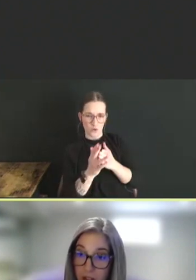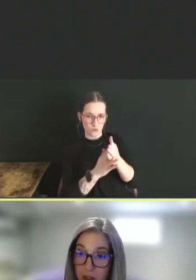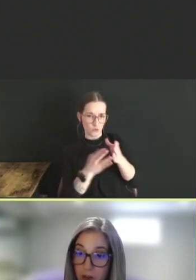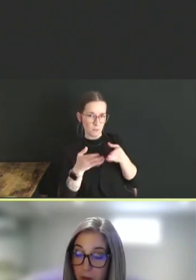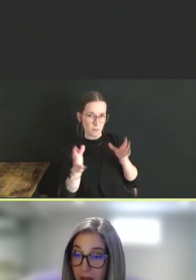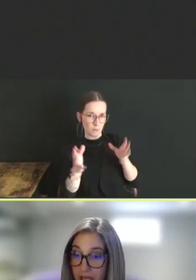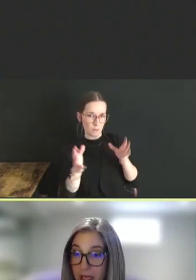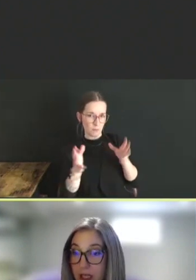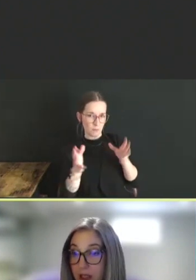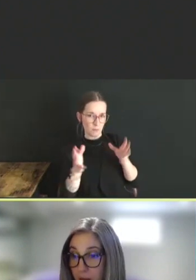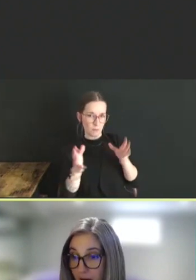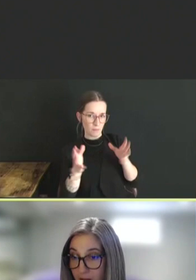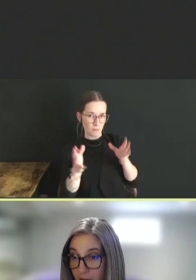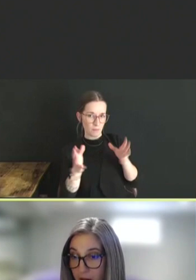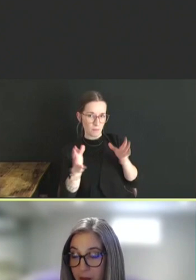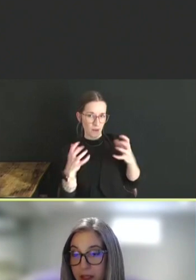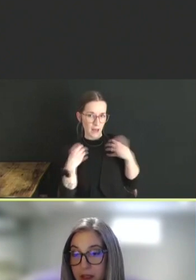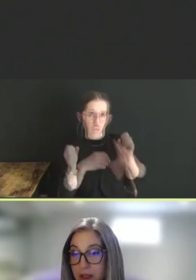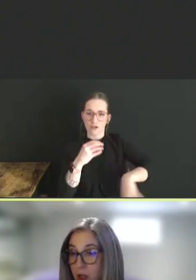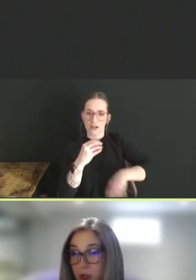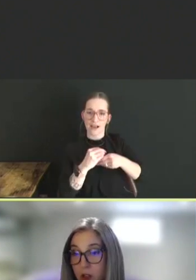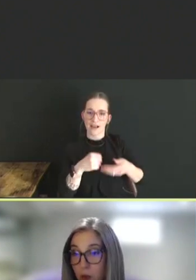in for Medicaid in the private marketplace.